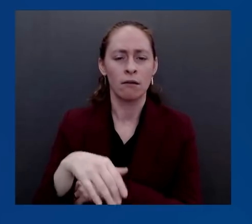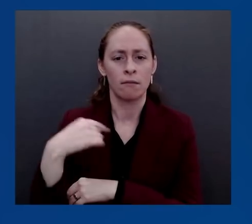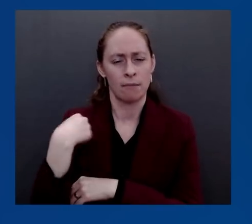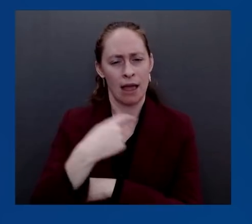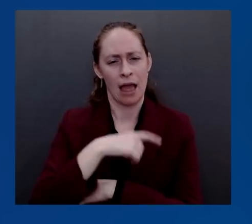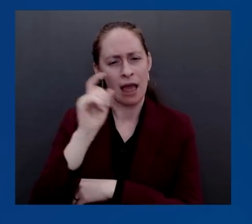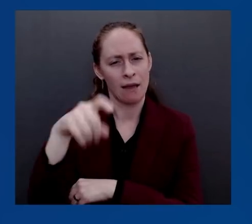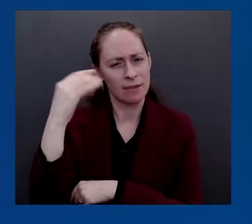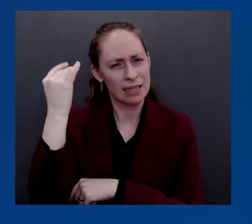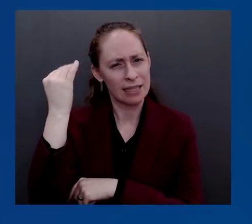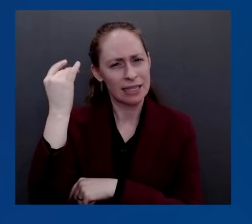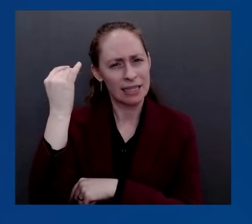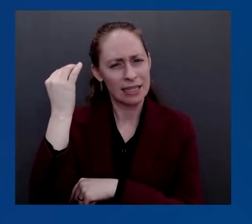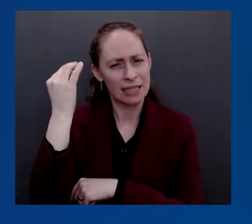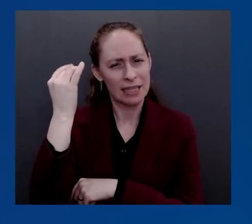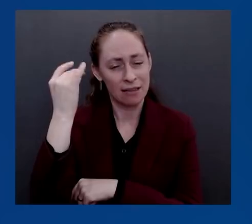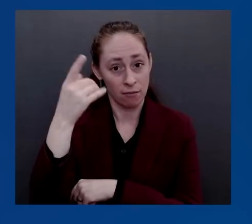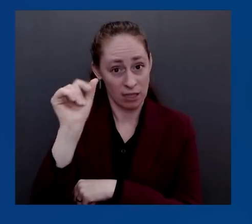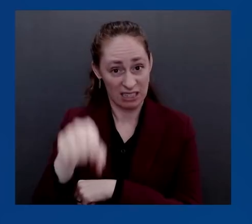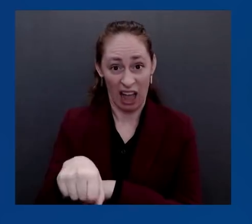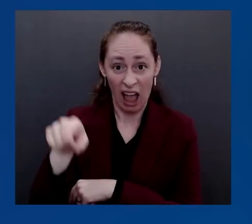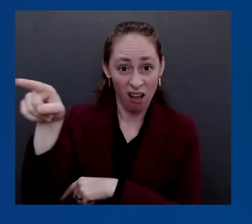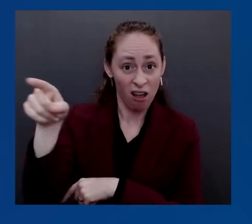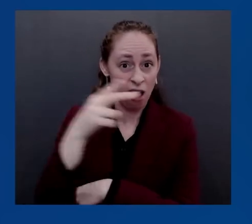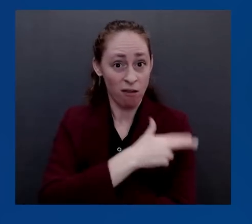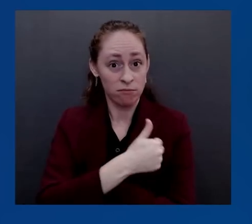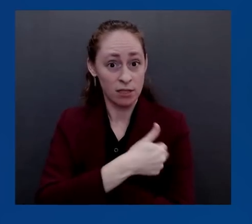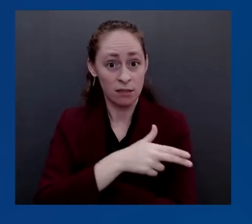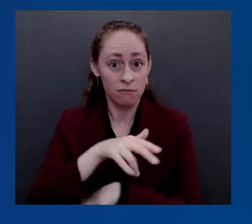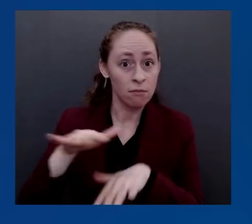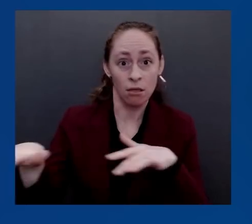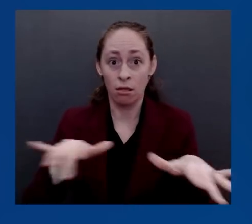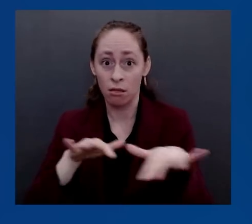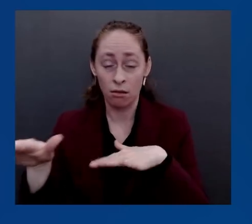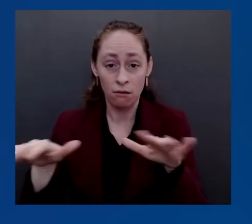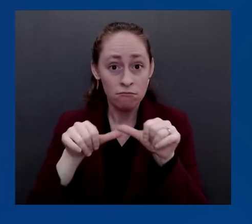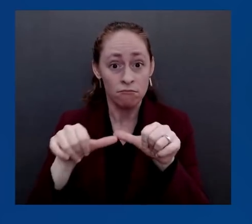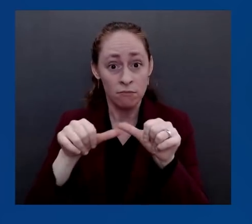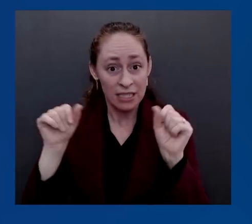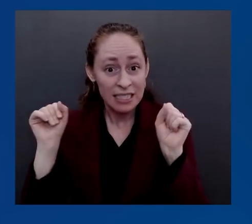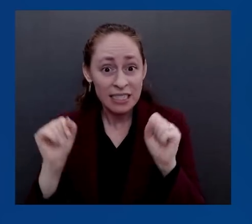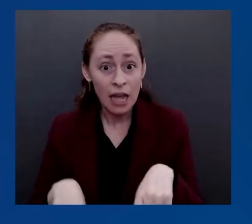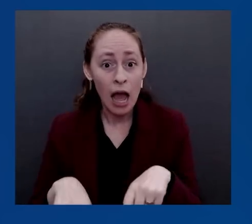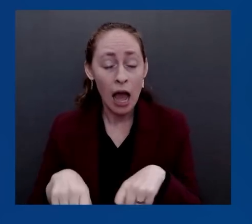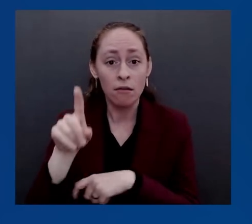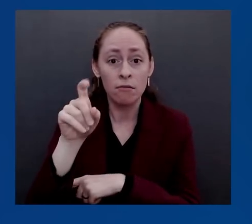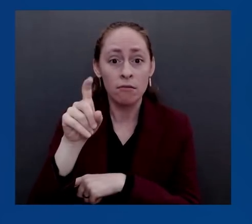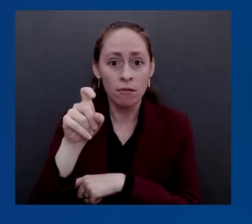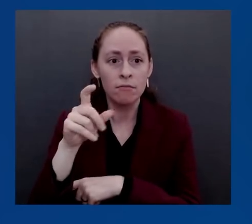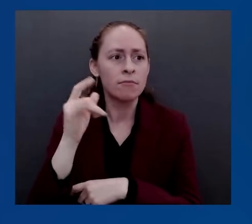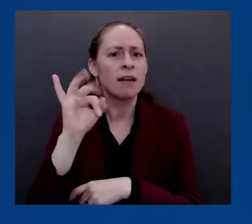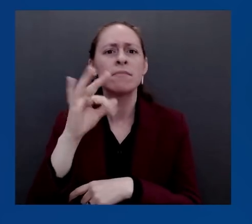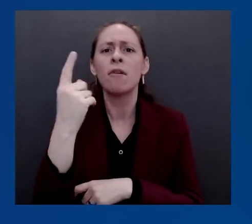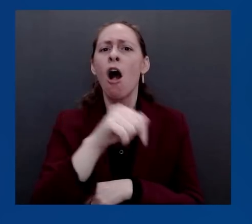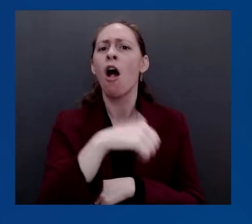with heart attacks and strokes. Our emergency departments can't be so overwhelmed that patients with emergent issues have to wait in line.